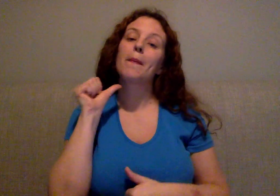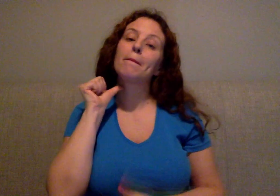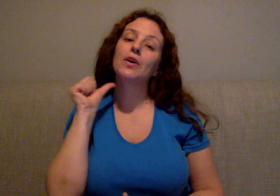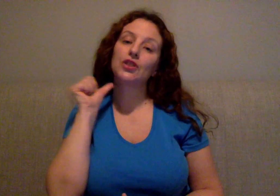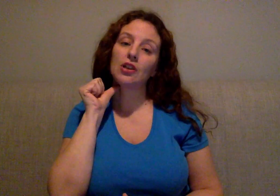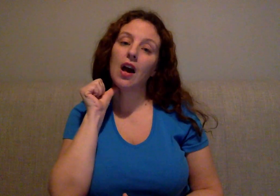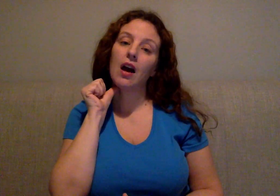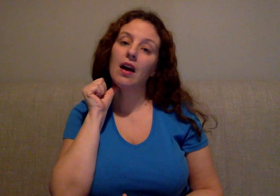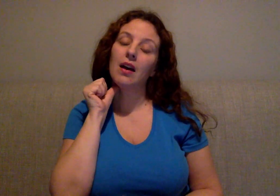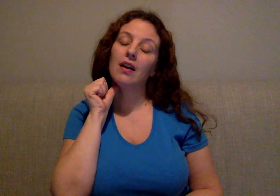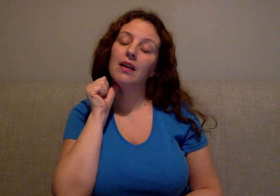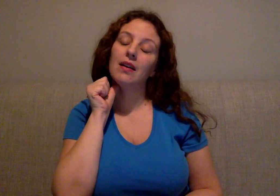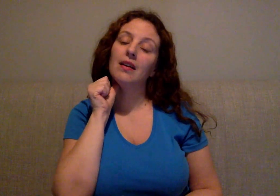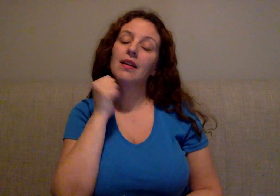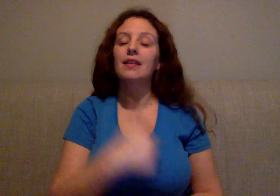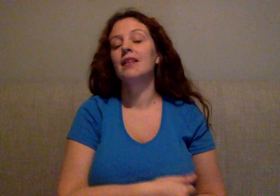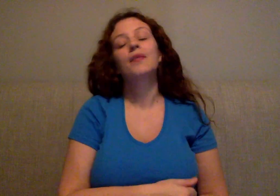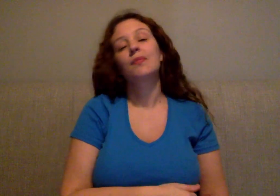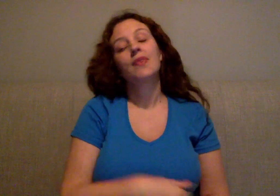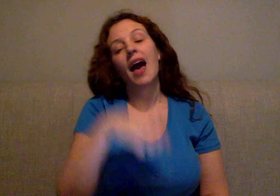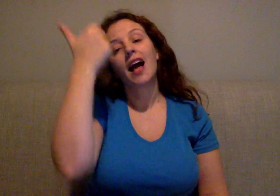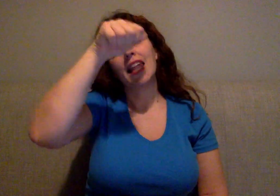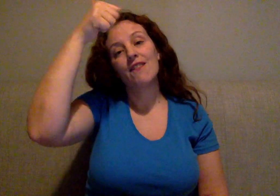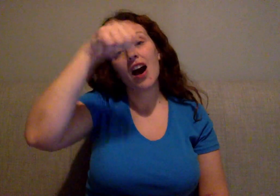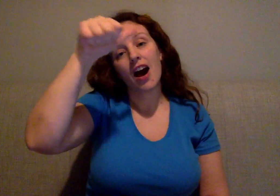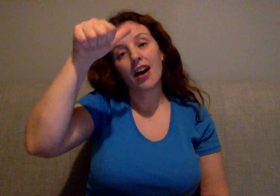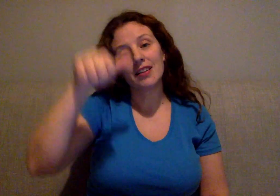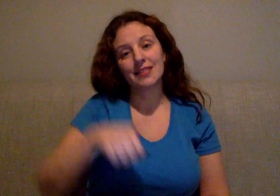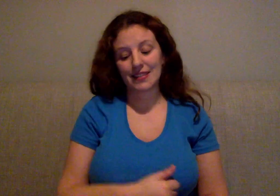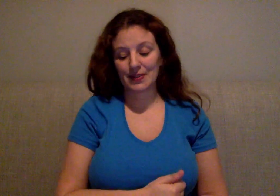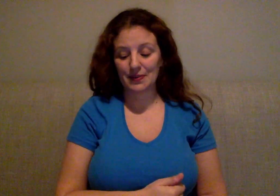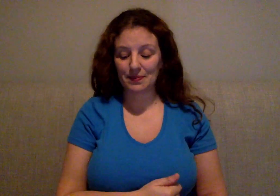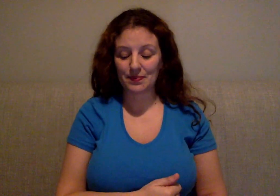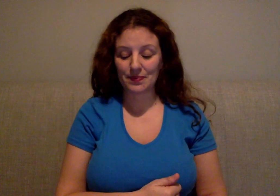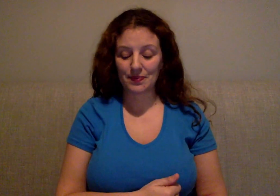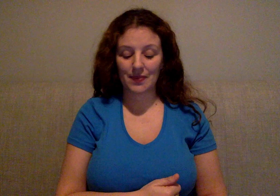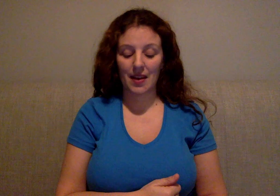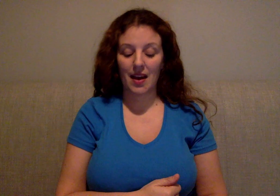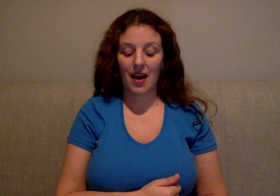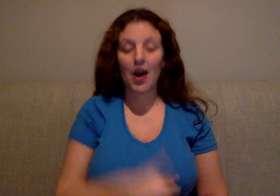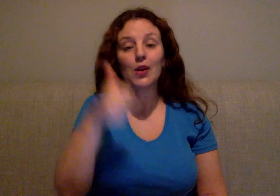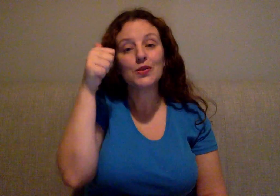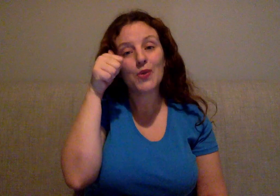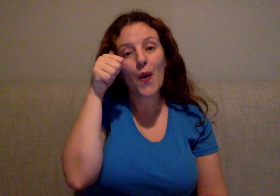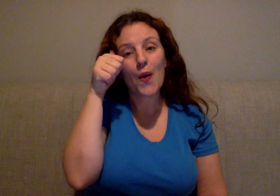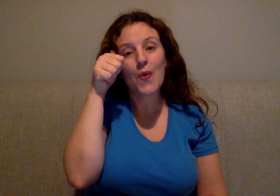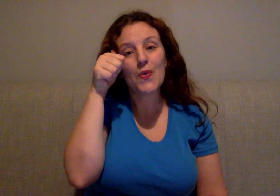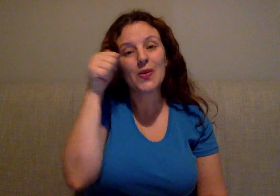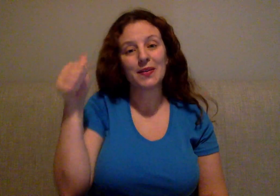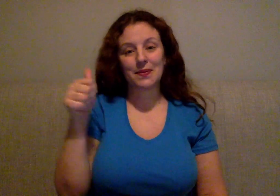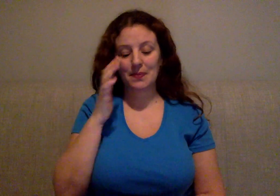BUTCHER CLEVER KNOW